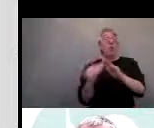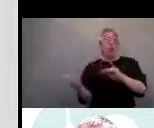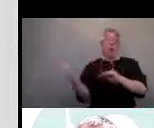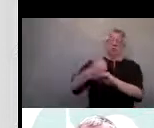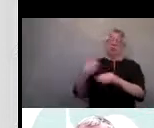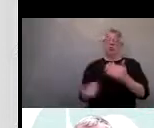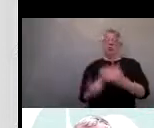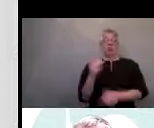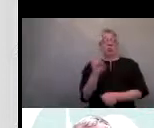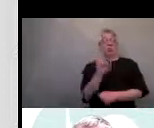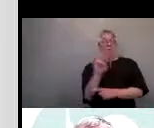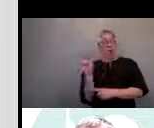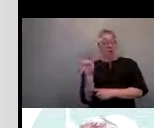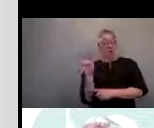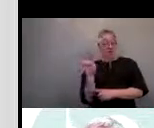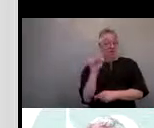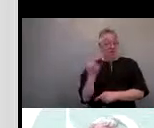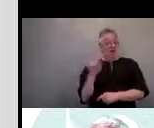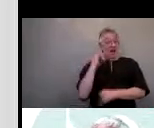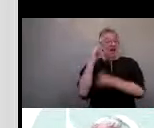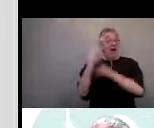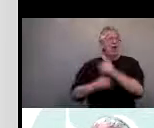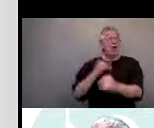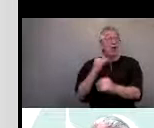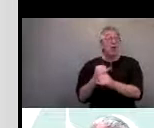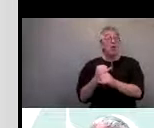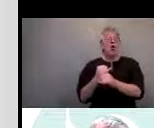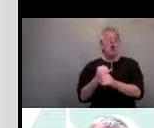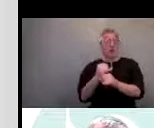It will have its website officially launched on February